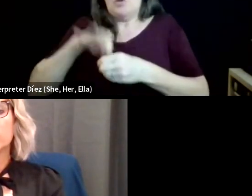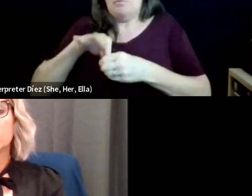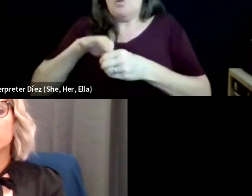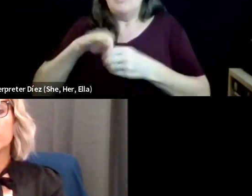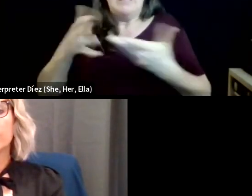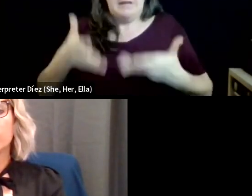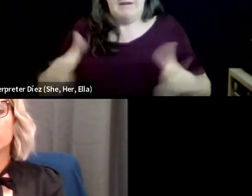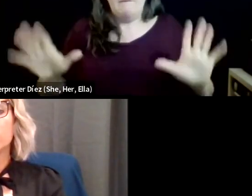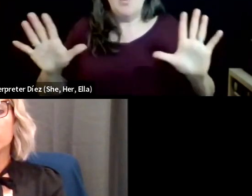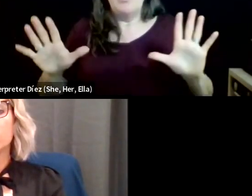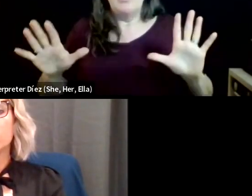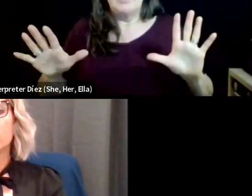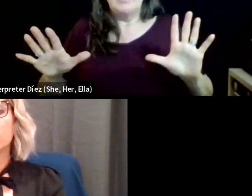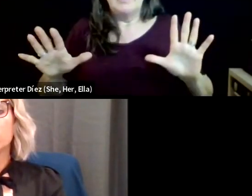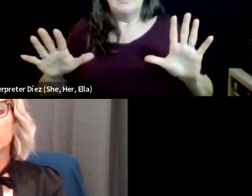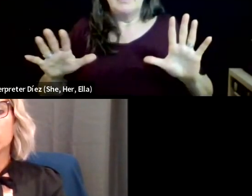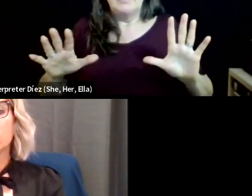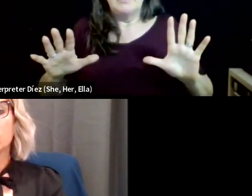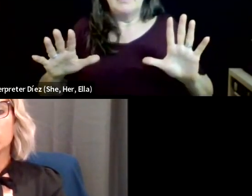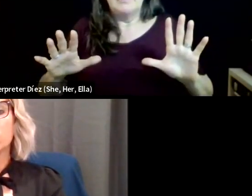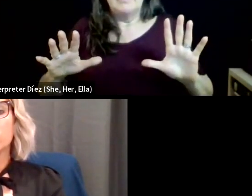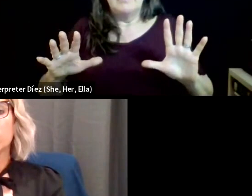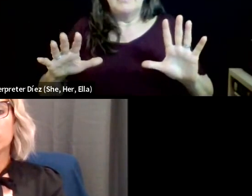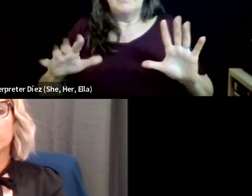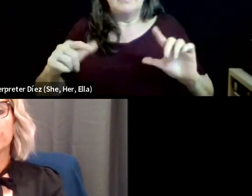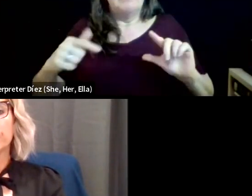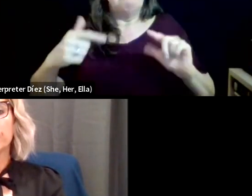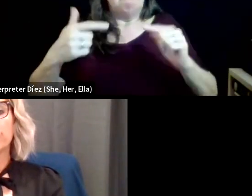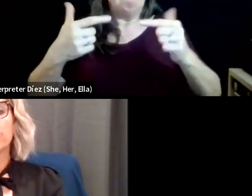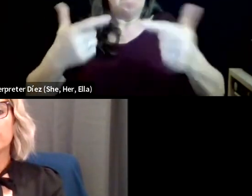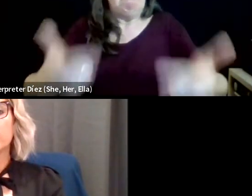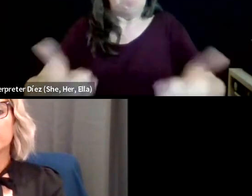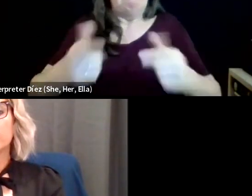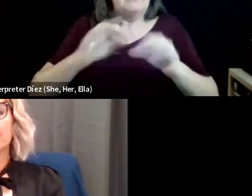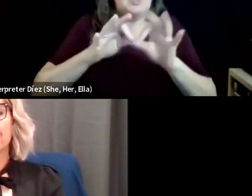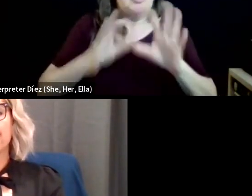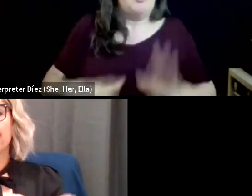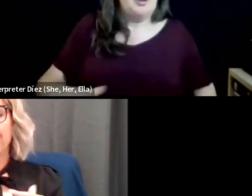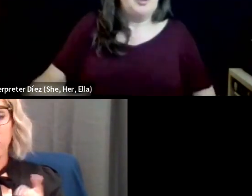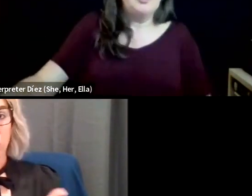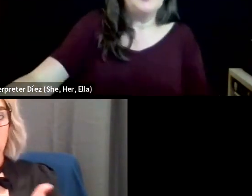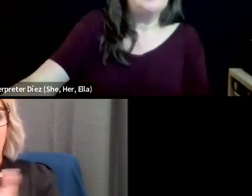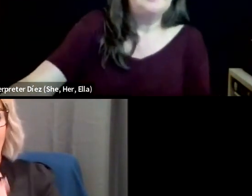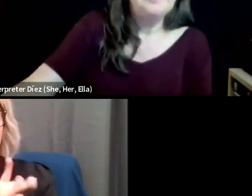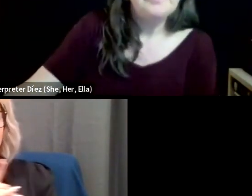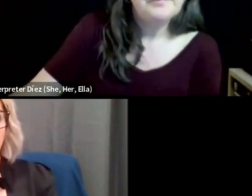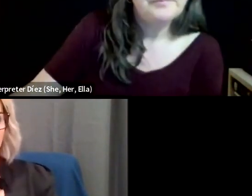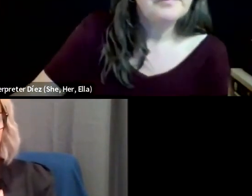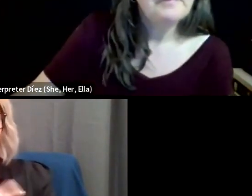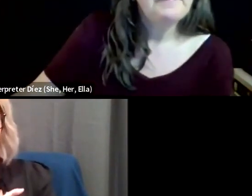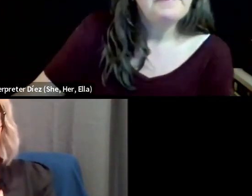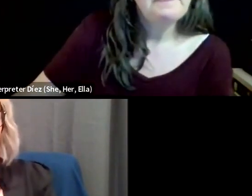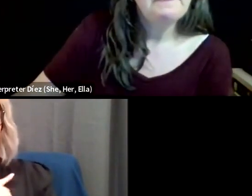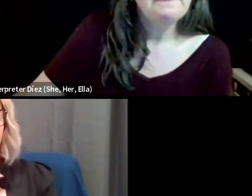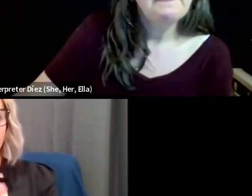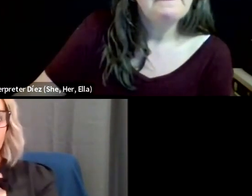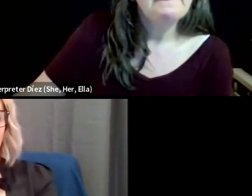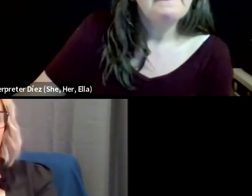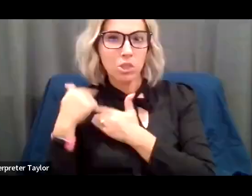No, but you're asking the Board. And the Board has an obligation to the community that if